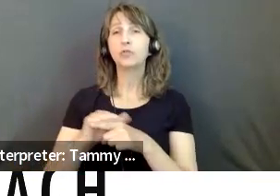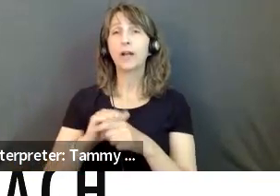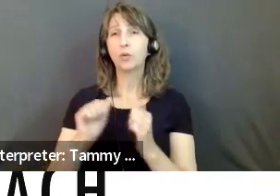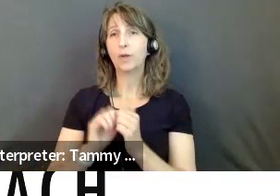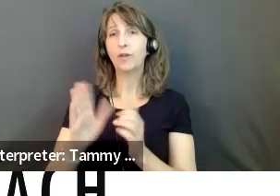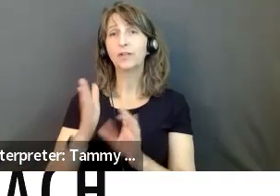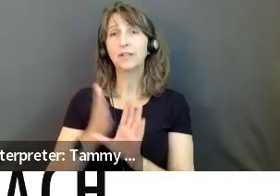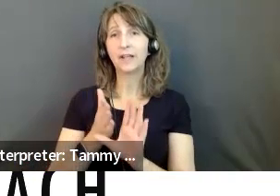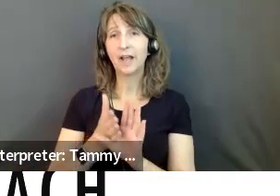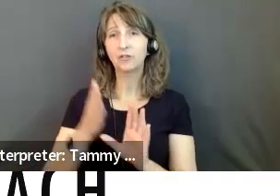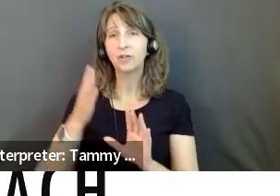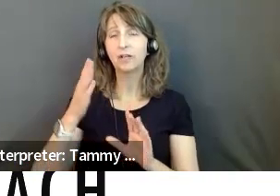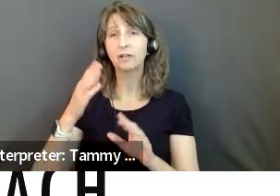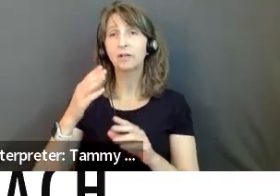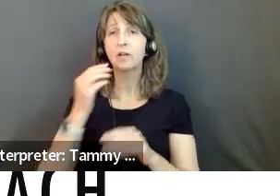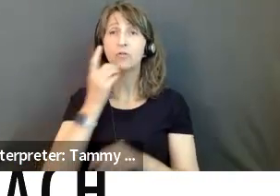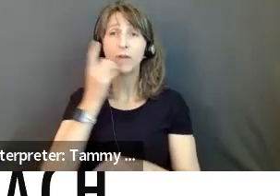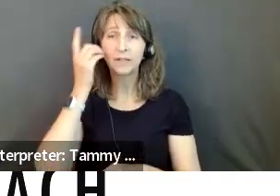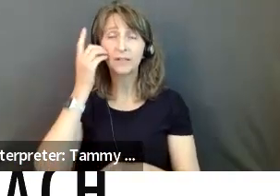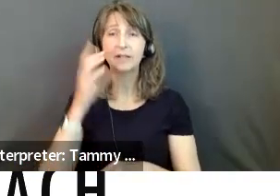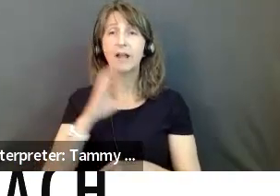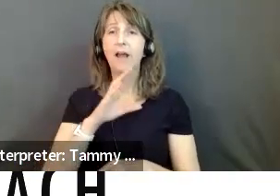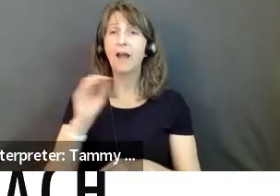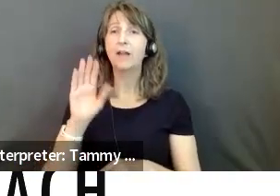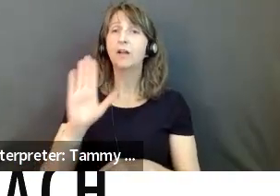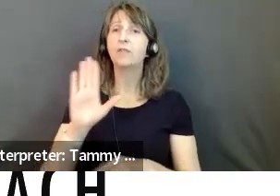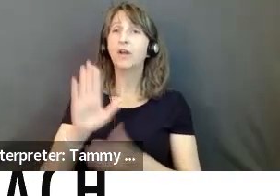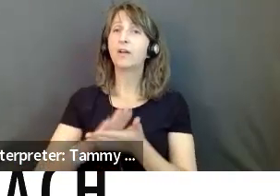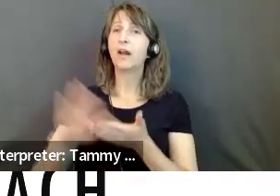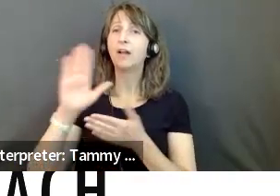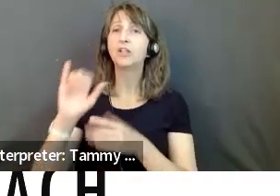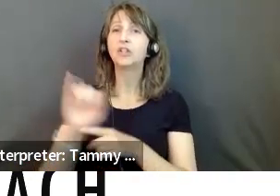And we are going to utilize that. experience to then do outreach to some other training programs.